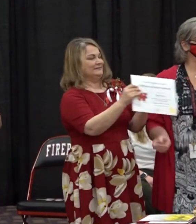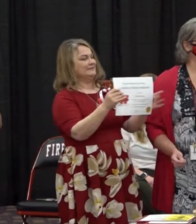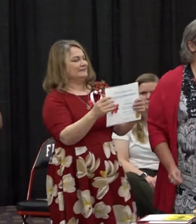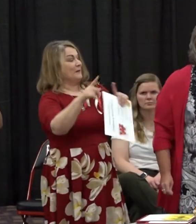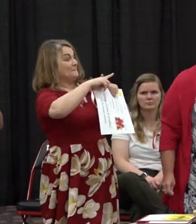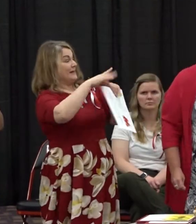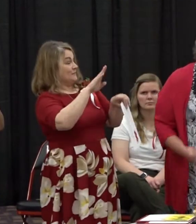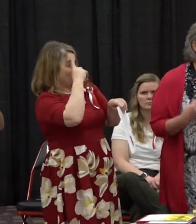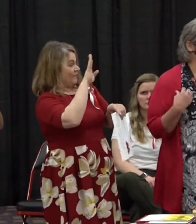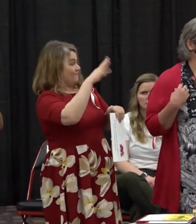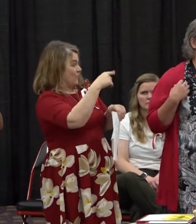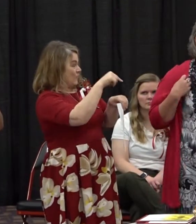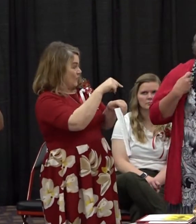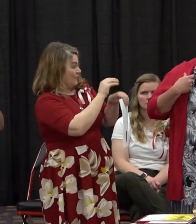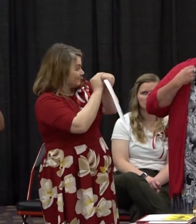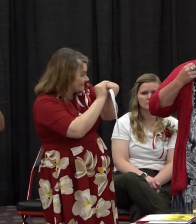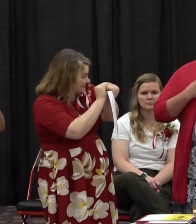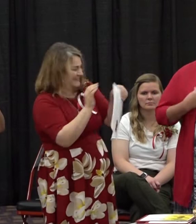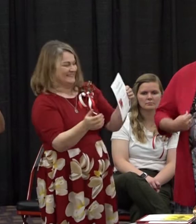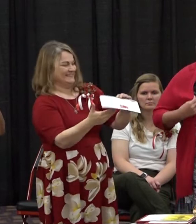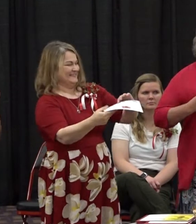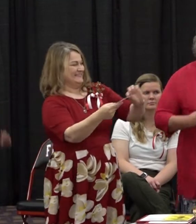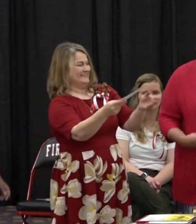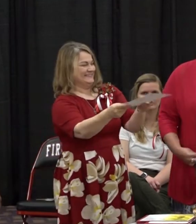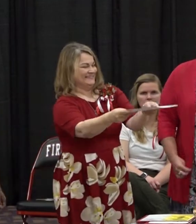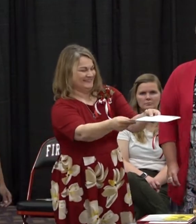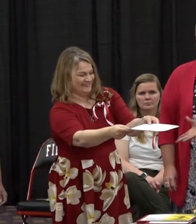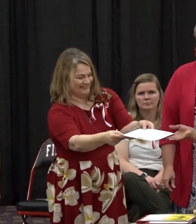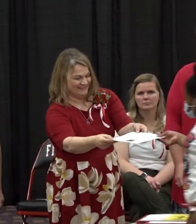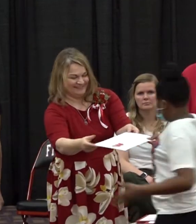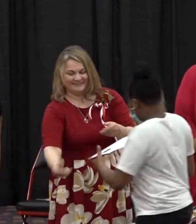Oh, Jelayah's back! This is your positive behavior for fourth quarter.